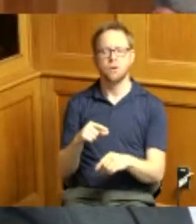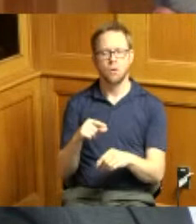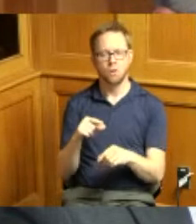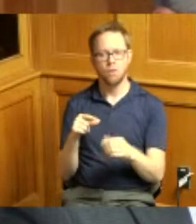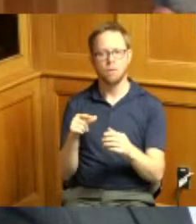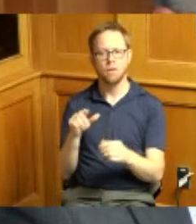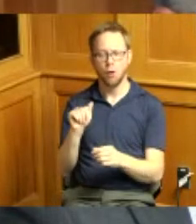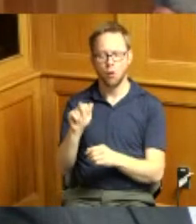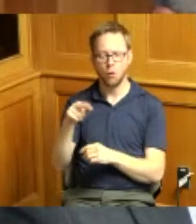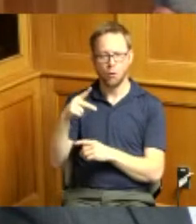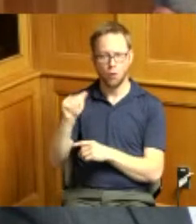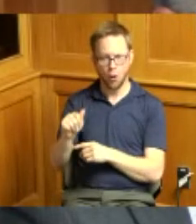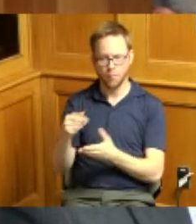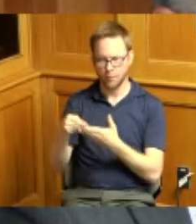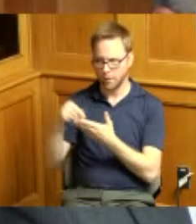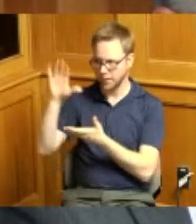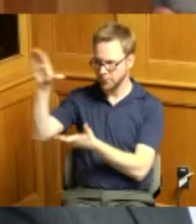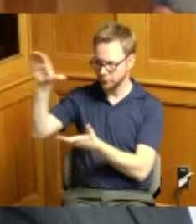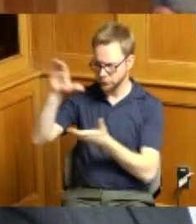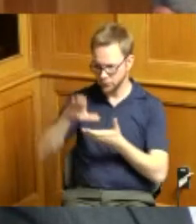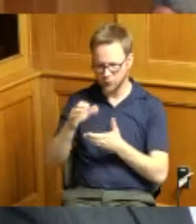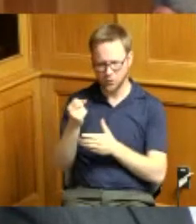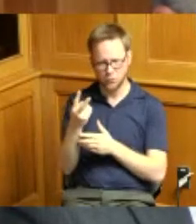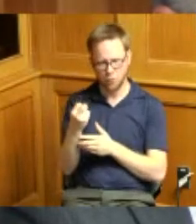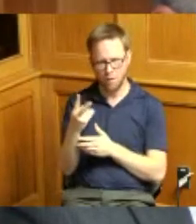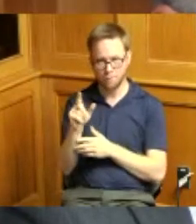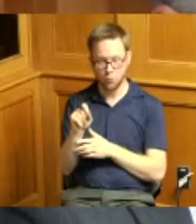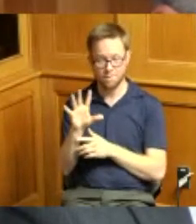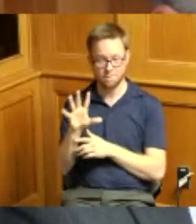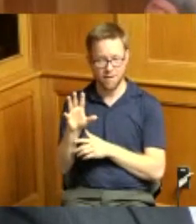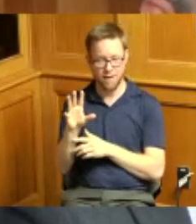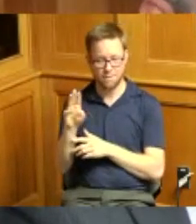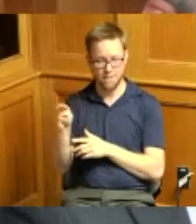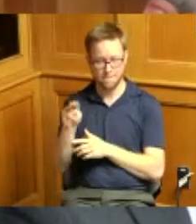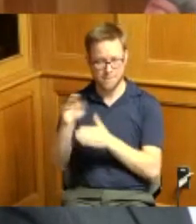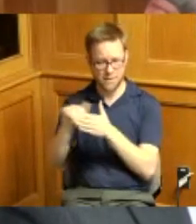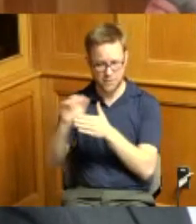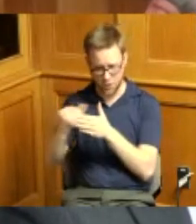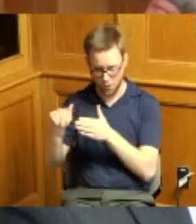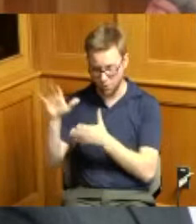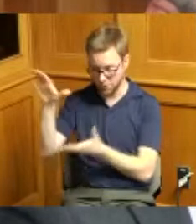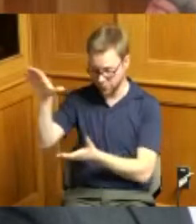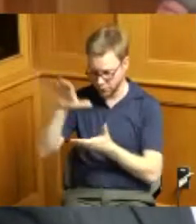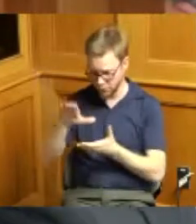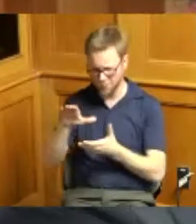in here about 12.5 million could you walk us through what exactly that is